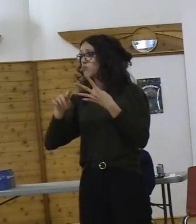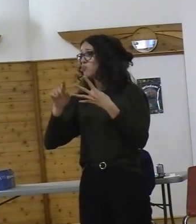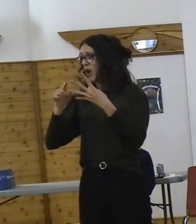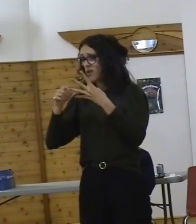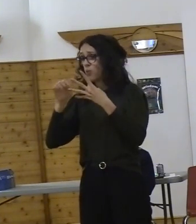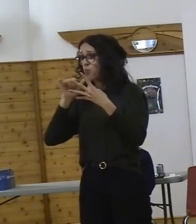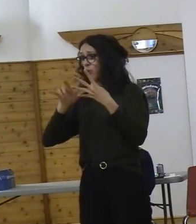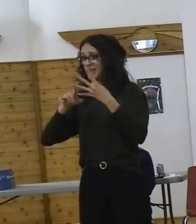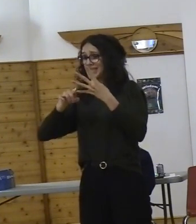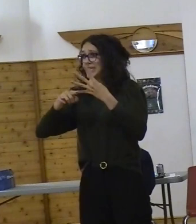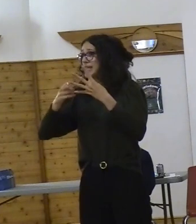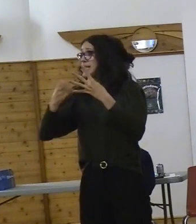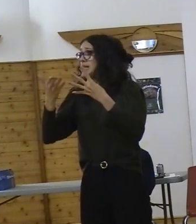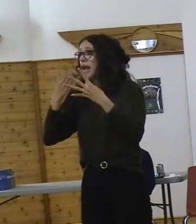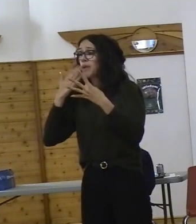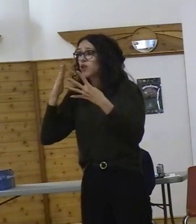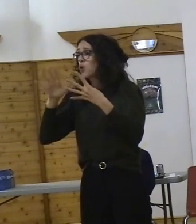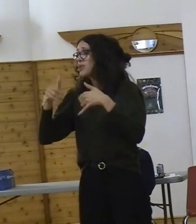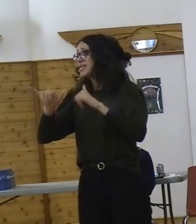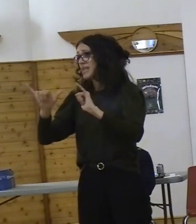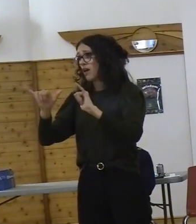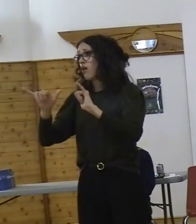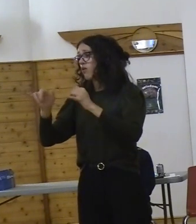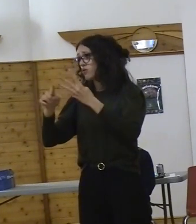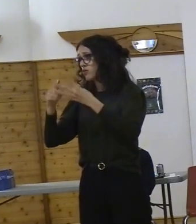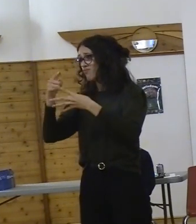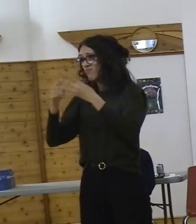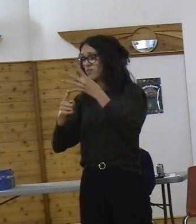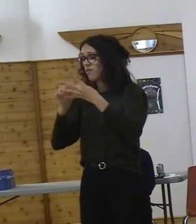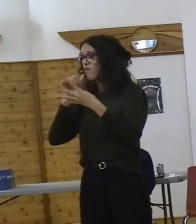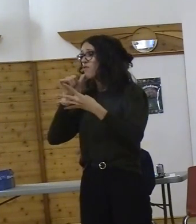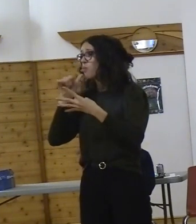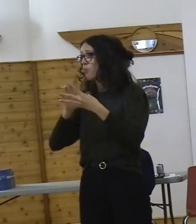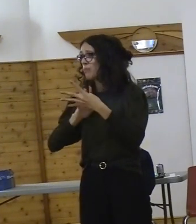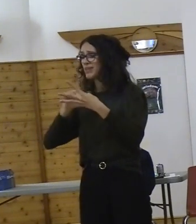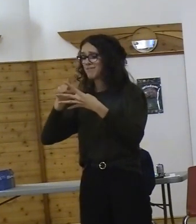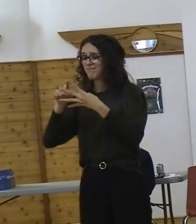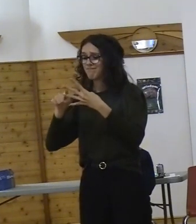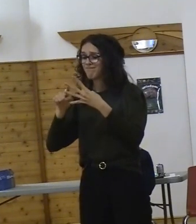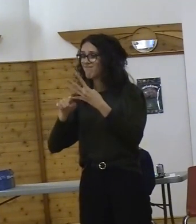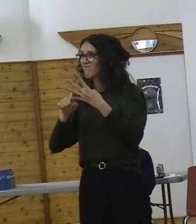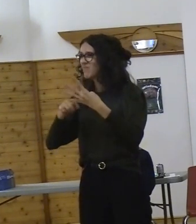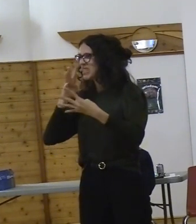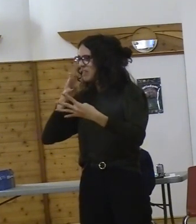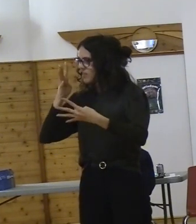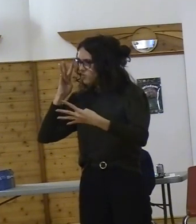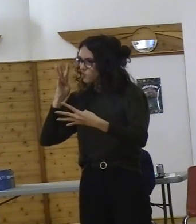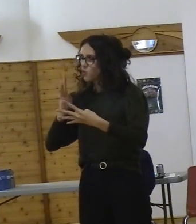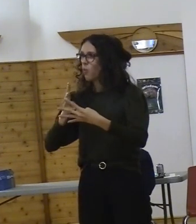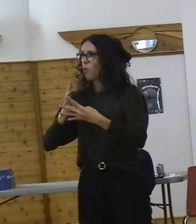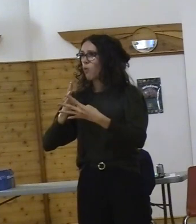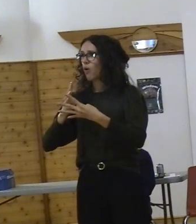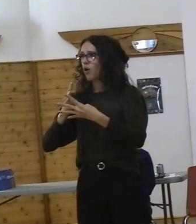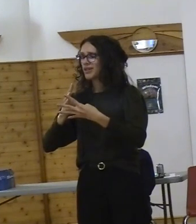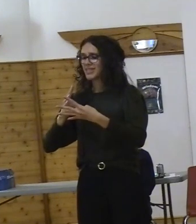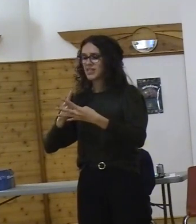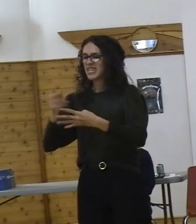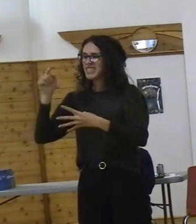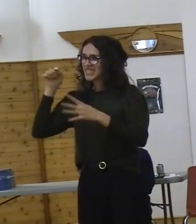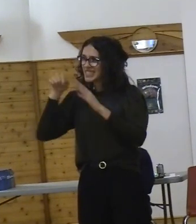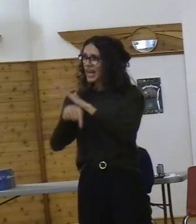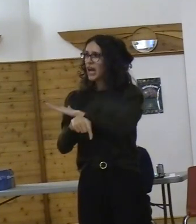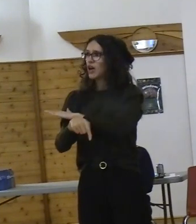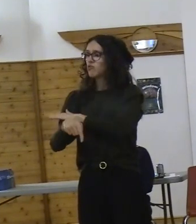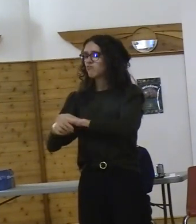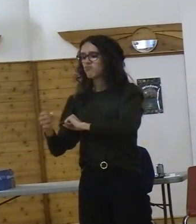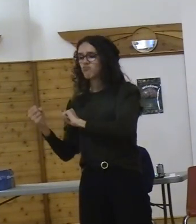He treated them like trash and they were discarded like trash where two women remained to lay in landfills today.